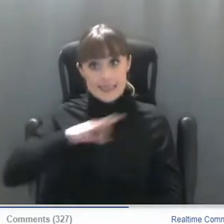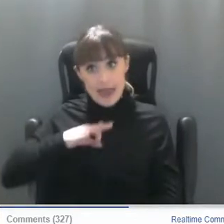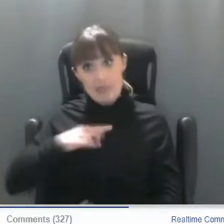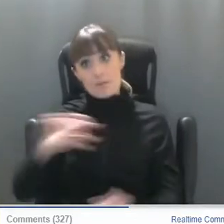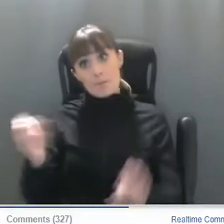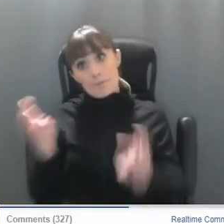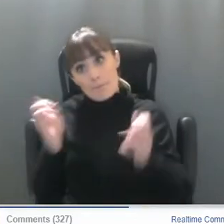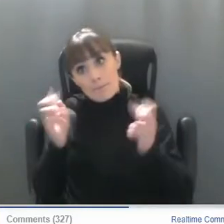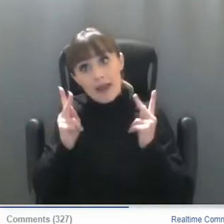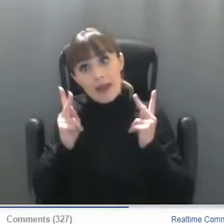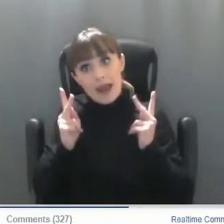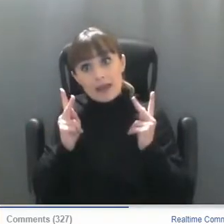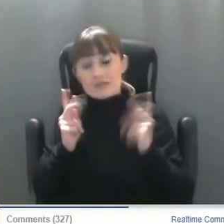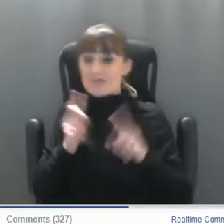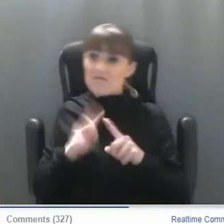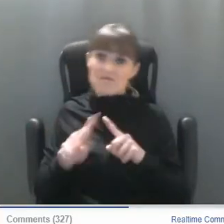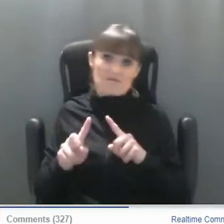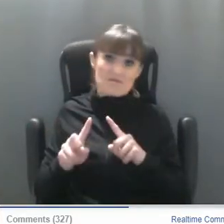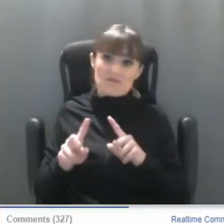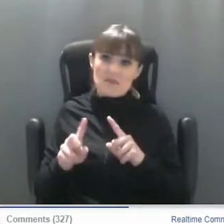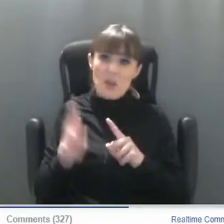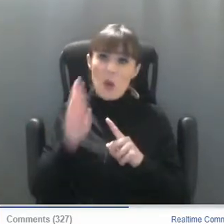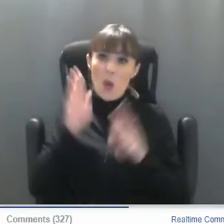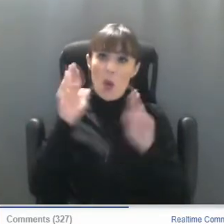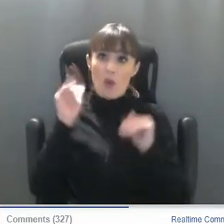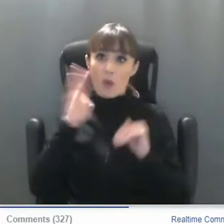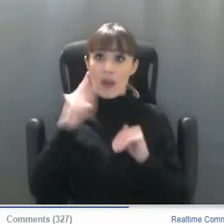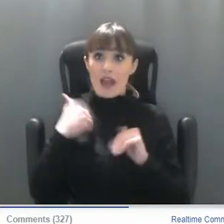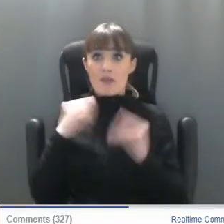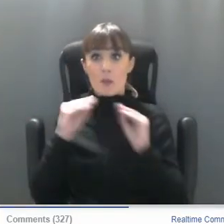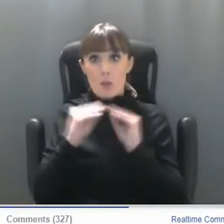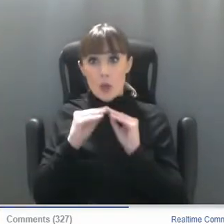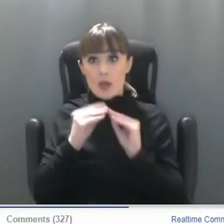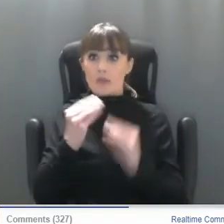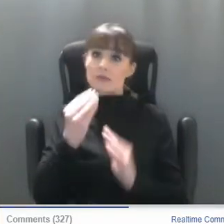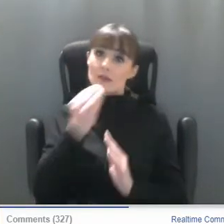They were selling burgers like crazy yesterday. Yes you guys, we opened